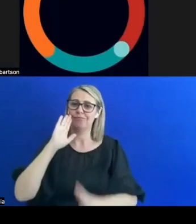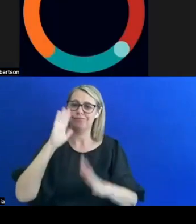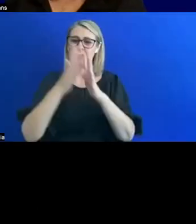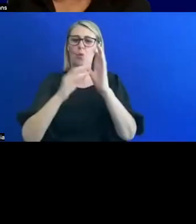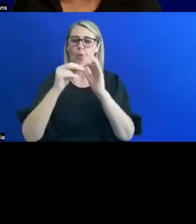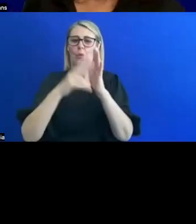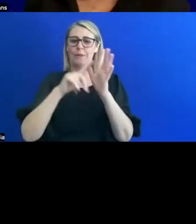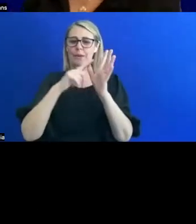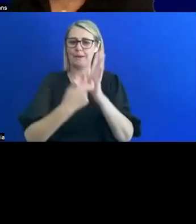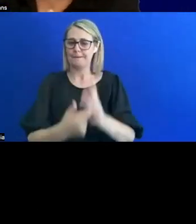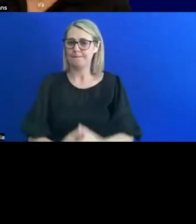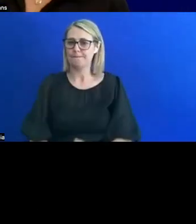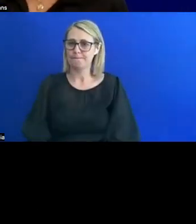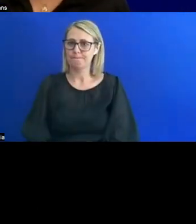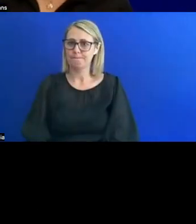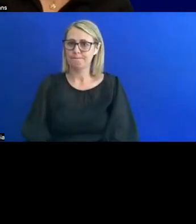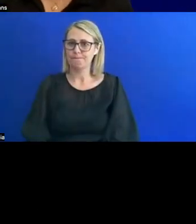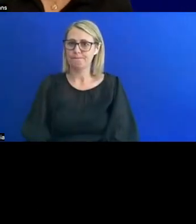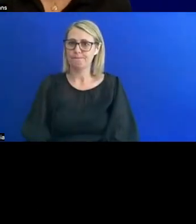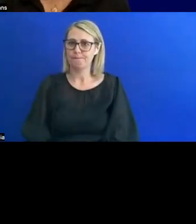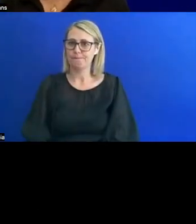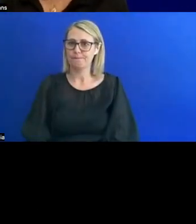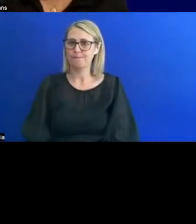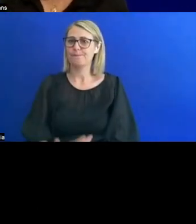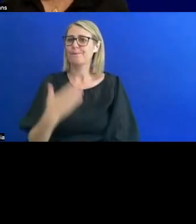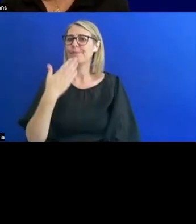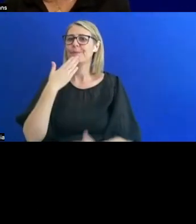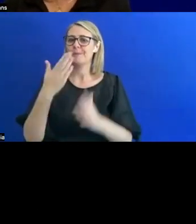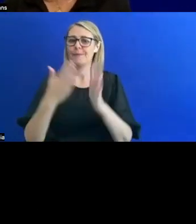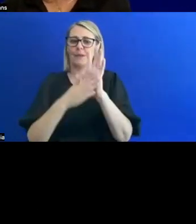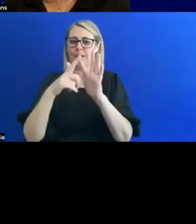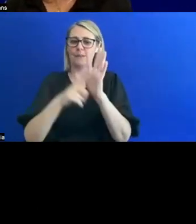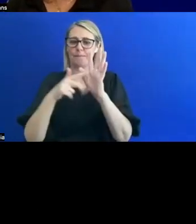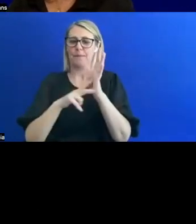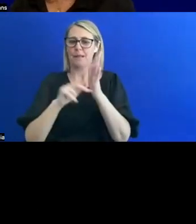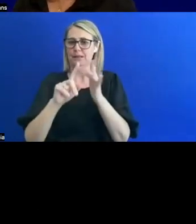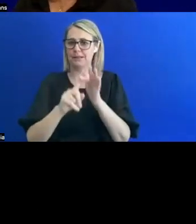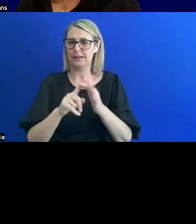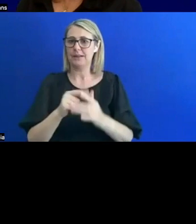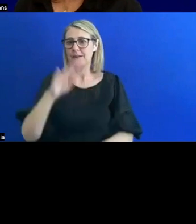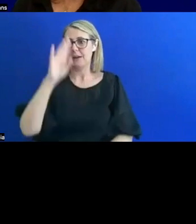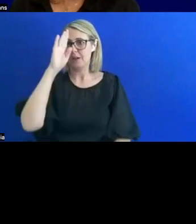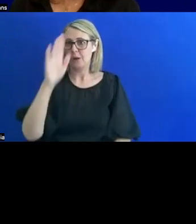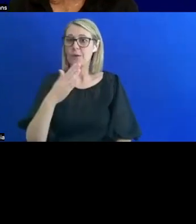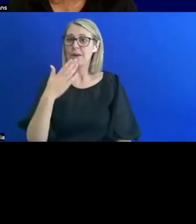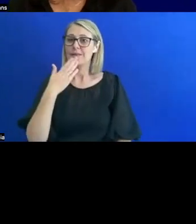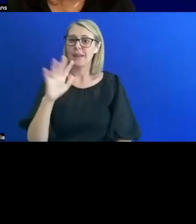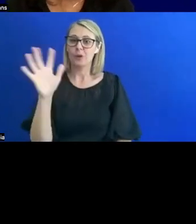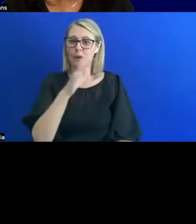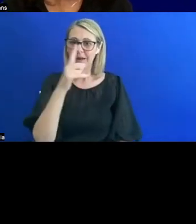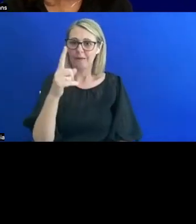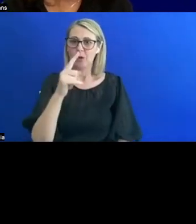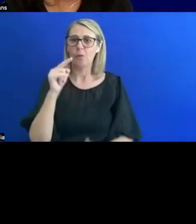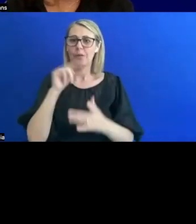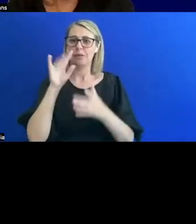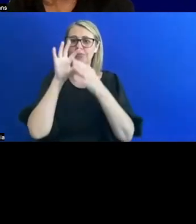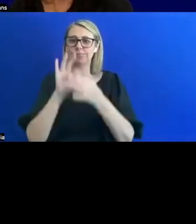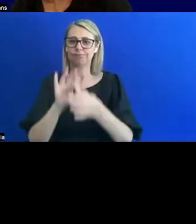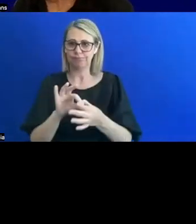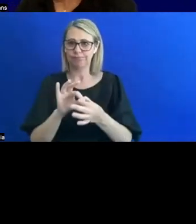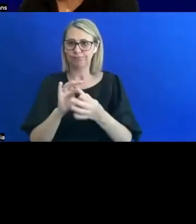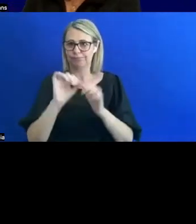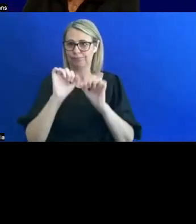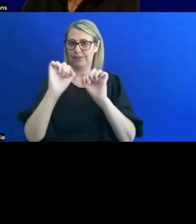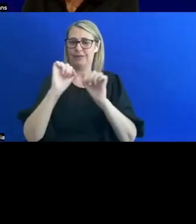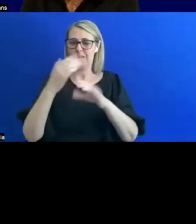Thank you Melanie and thank you everyone for attending the workshop today,